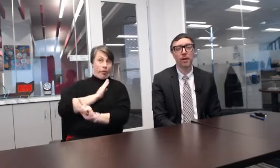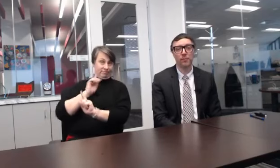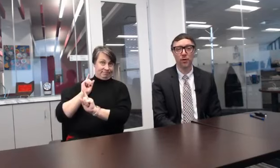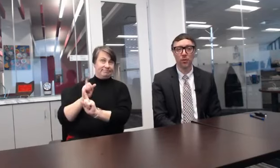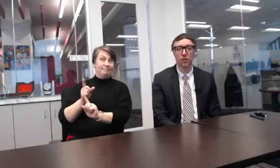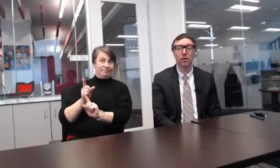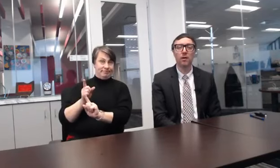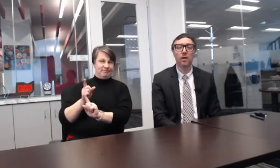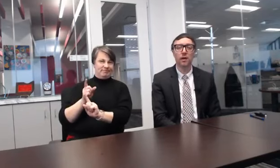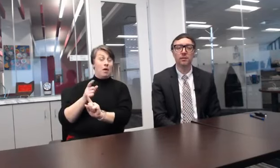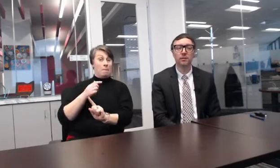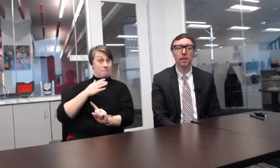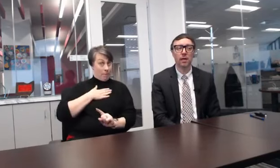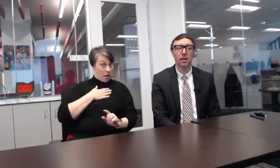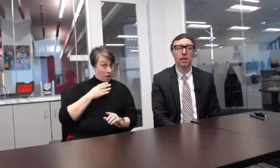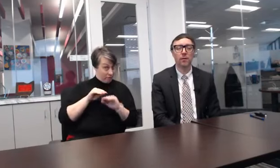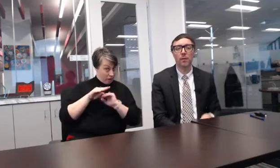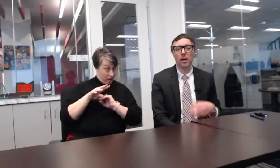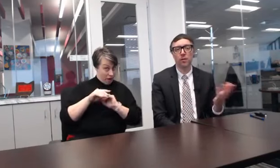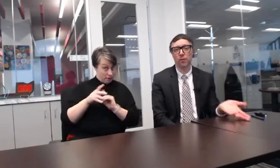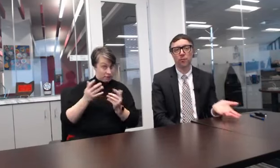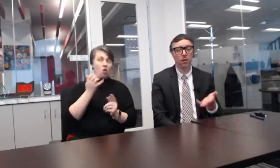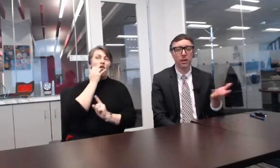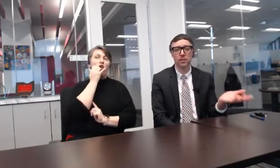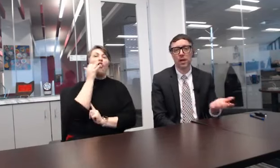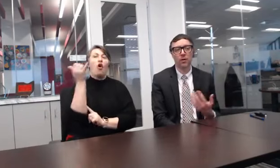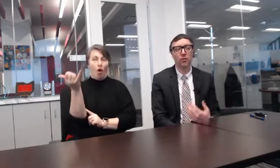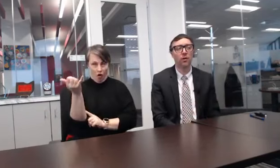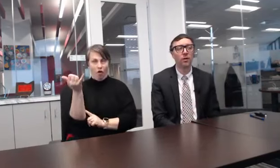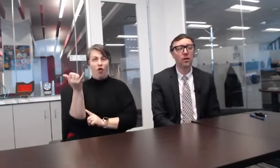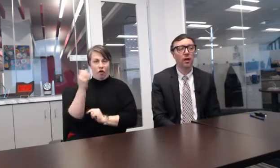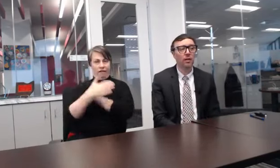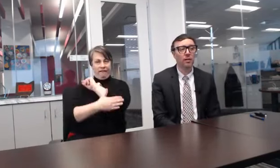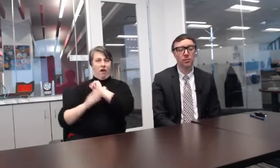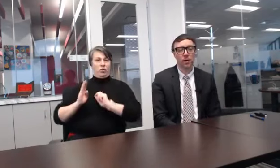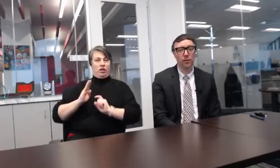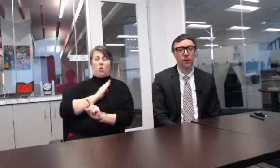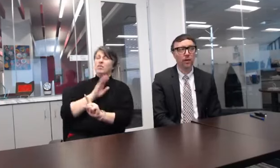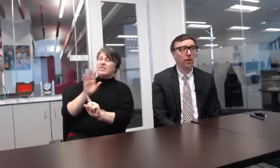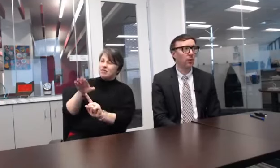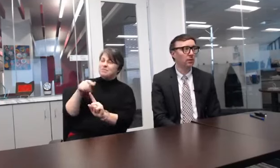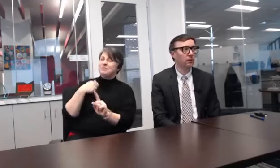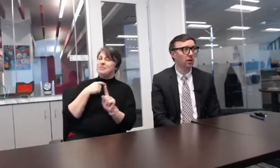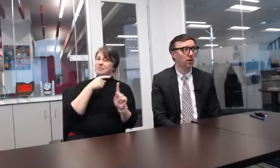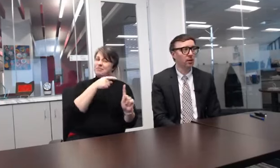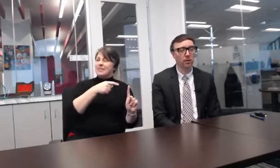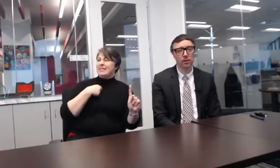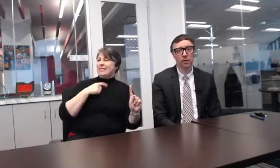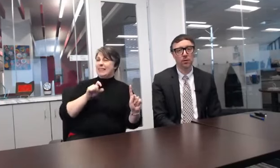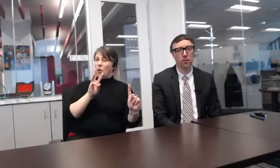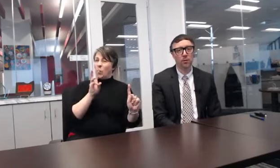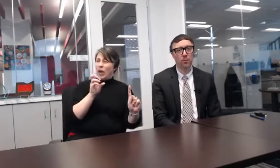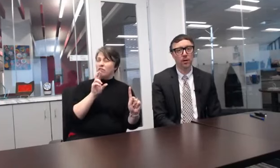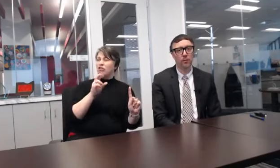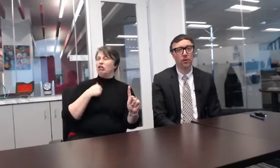by phone and saying, "My loved one, my child "needs a waiver and I want to start the waiver